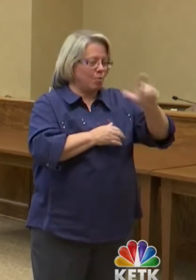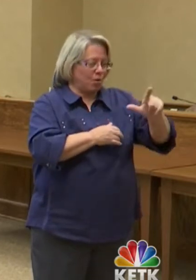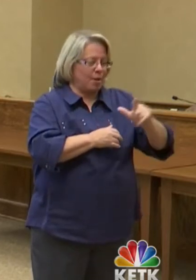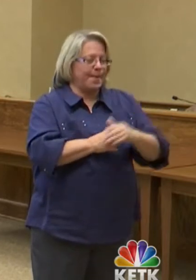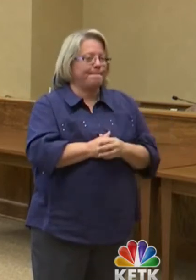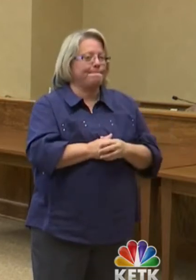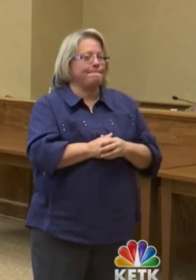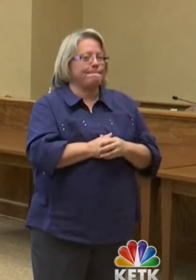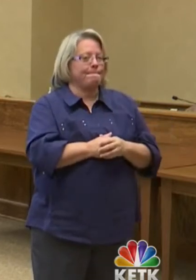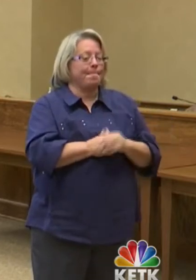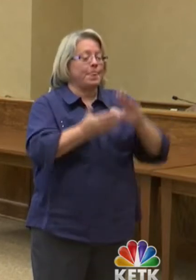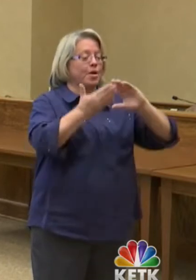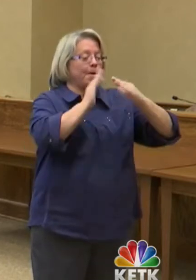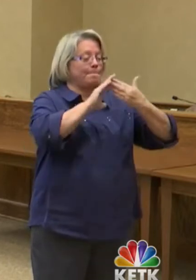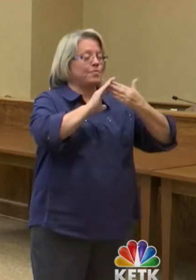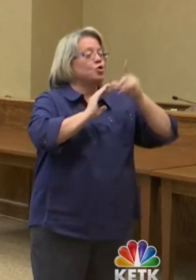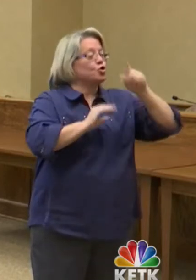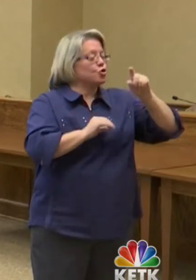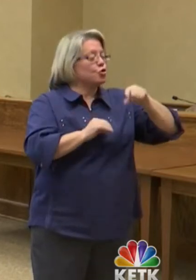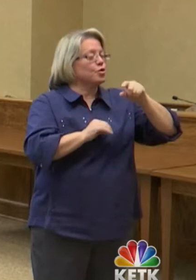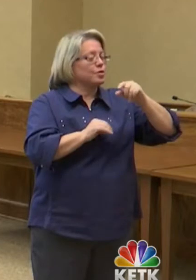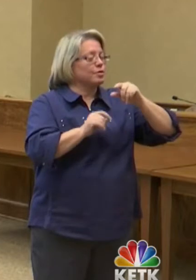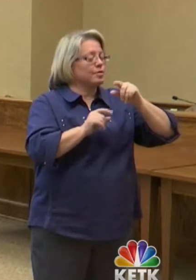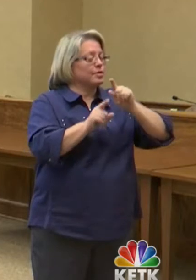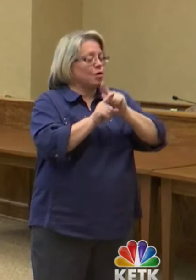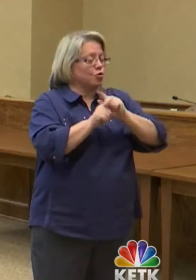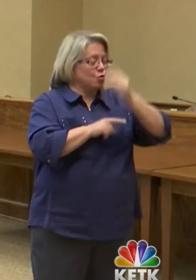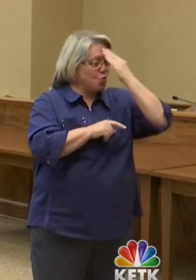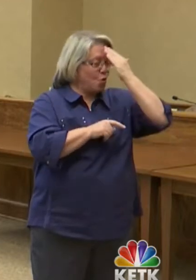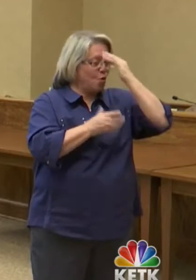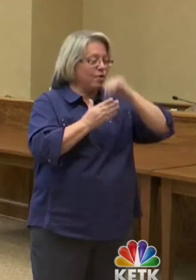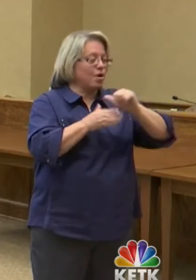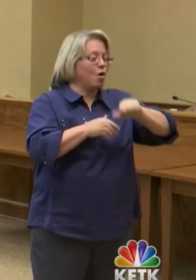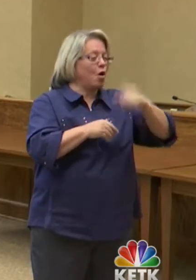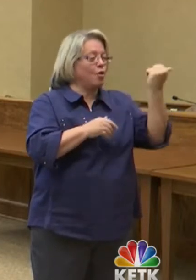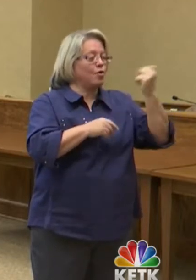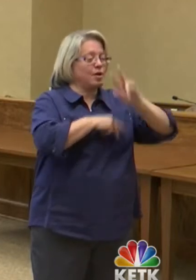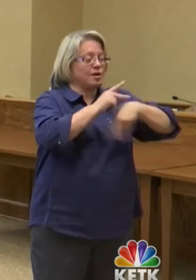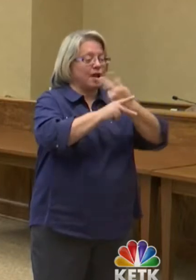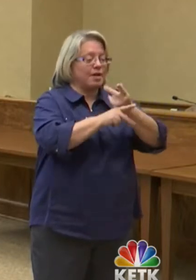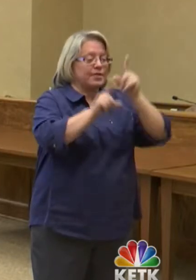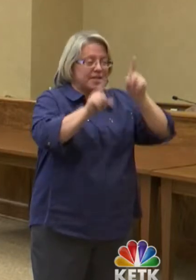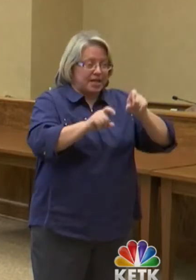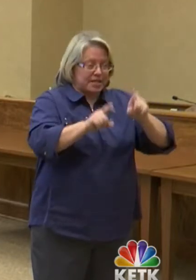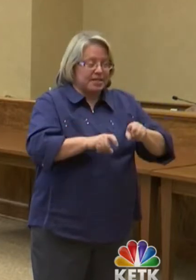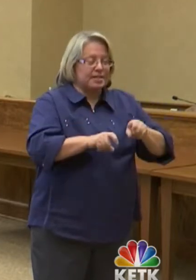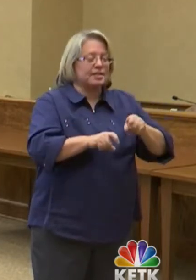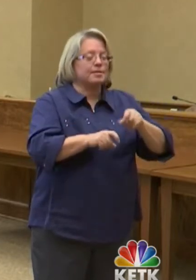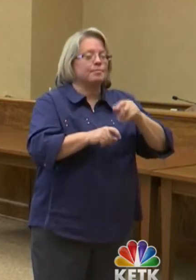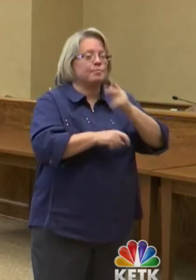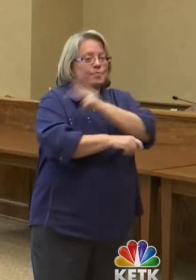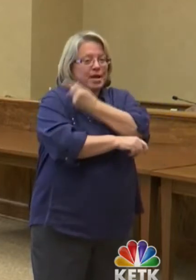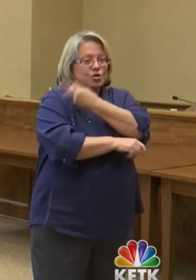THEREFORE I SURMISE TESTING HAS AT LEAST CONTINUED AT A ROUGHLY EQUIVALENT CASE THROUGHOUT THE MONTH OF APRIL.